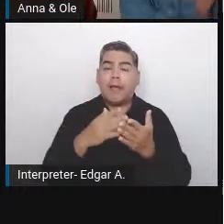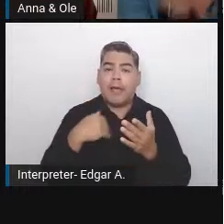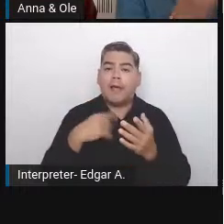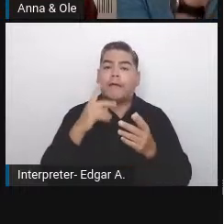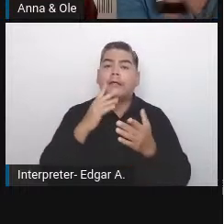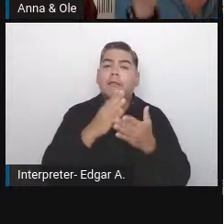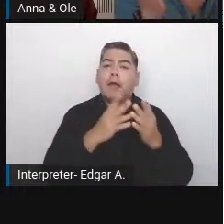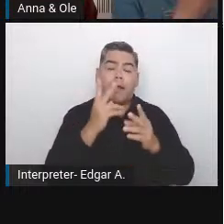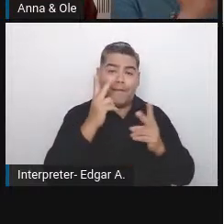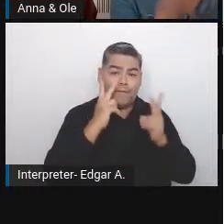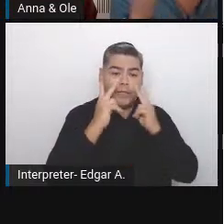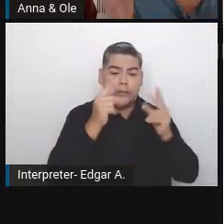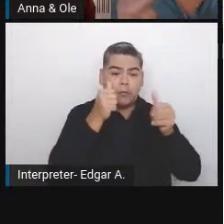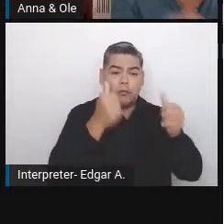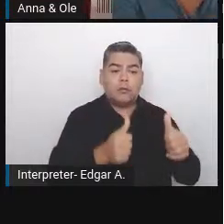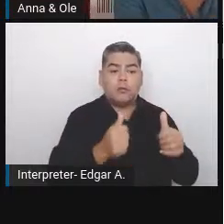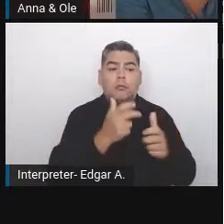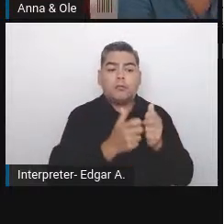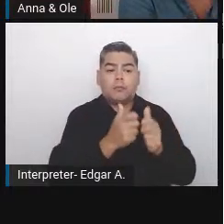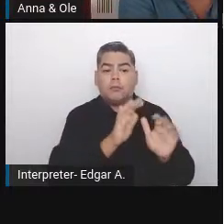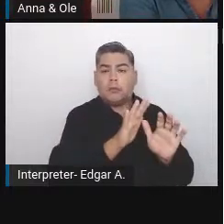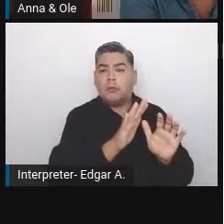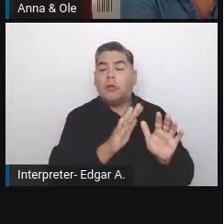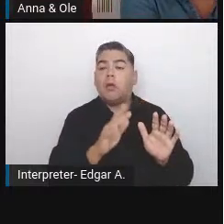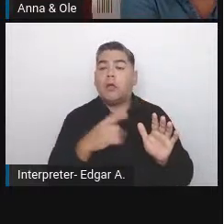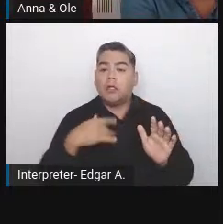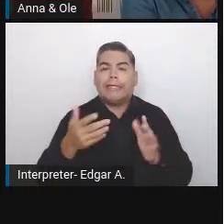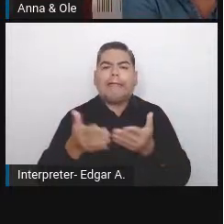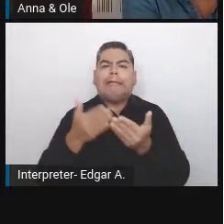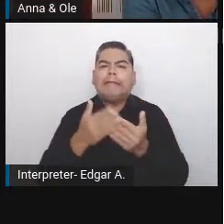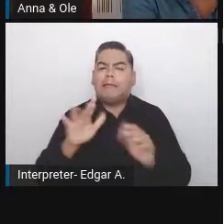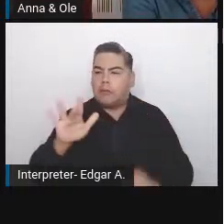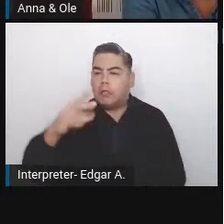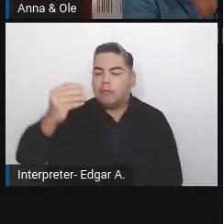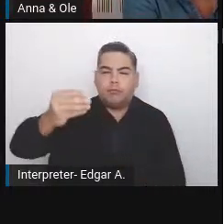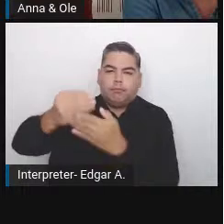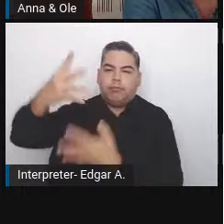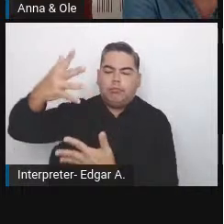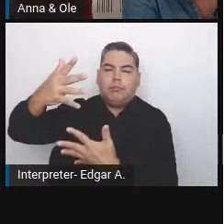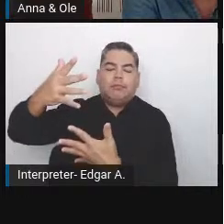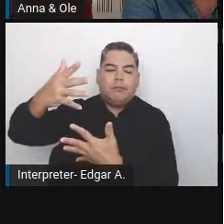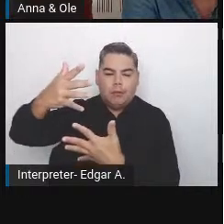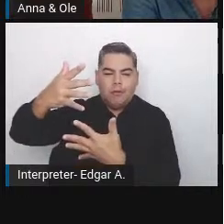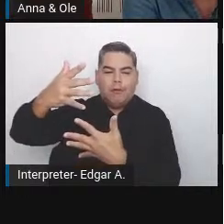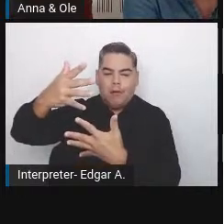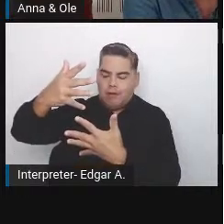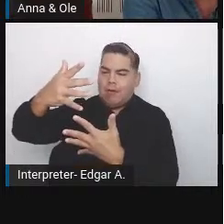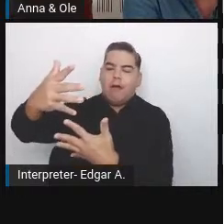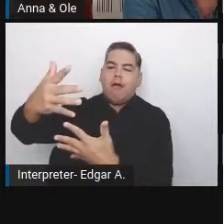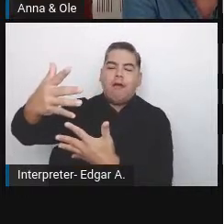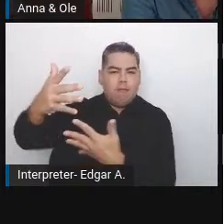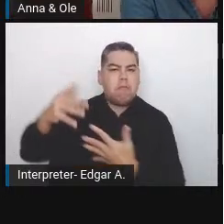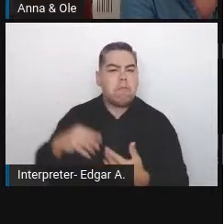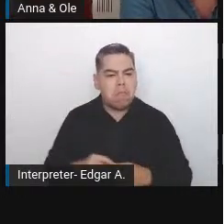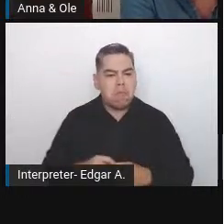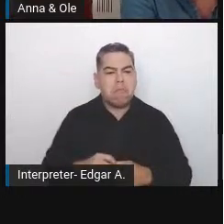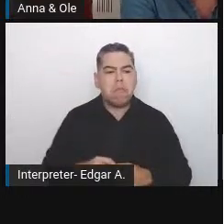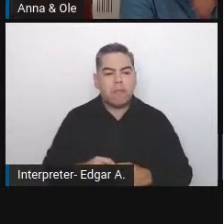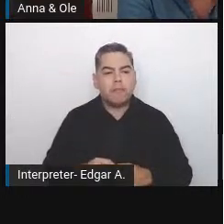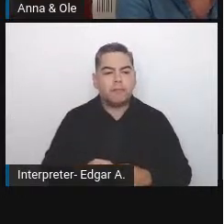They have a lot of different strategies to access this page were people with vision did as expected. They went down and looked and